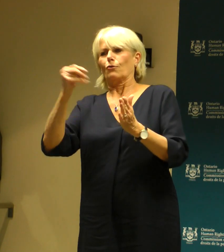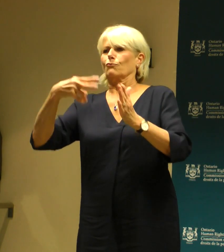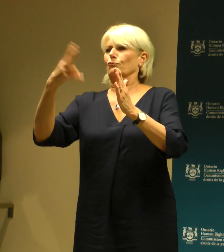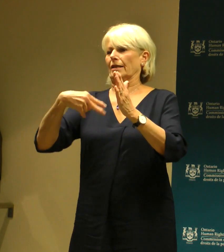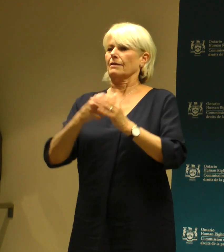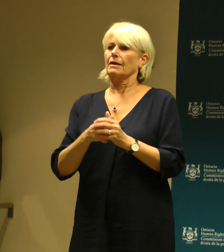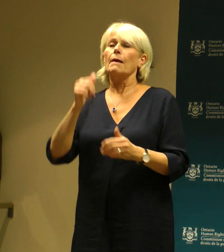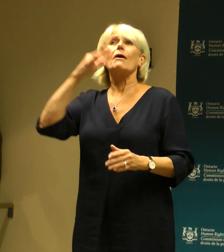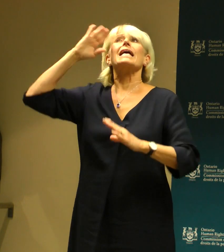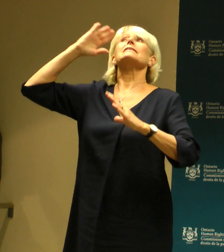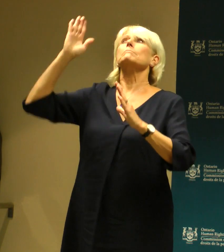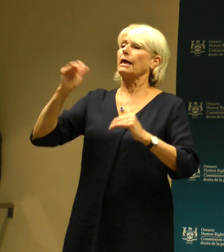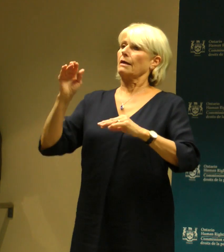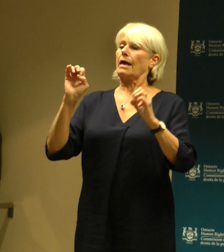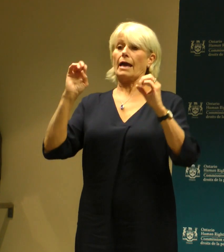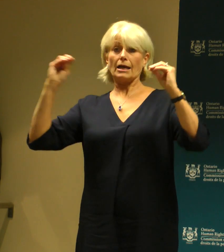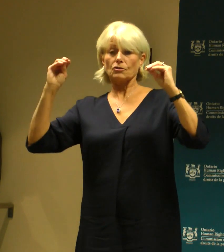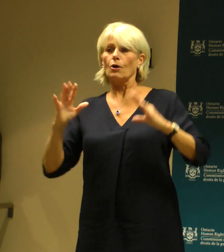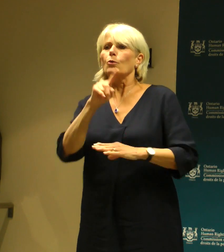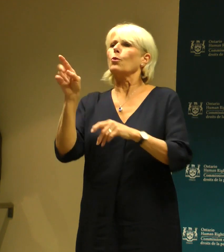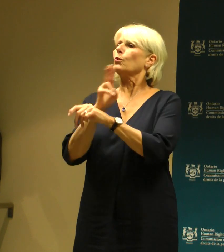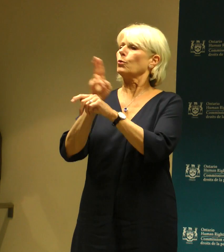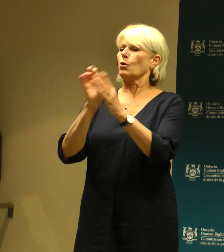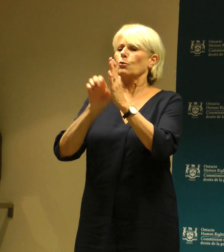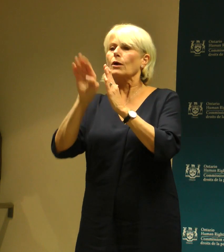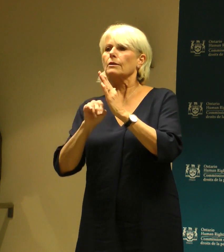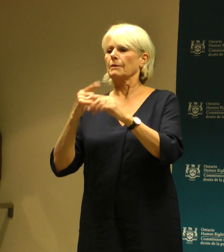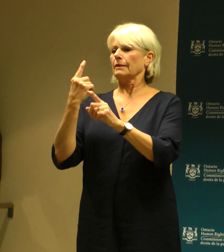Parents expect that educators will use curriculum and teaching methods that are